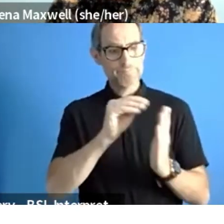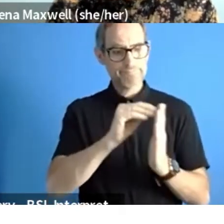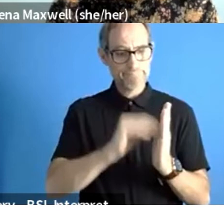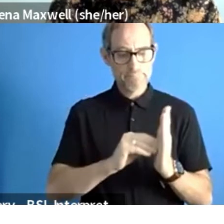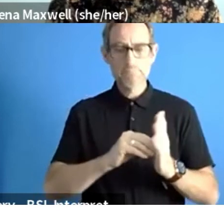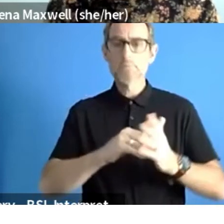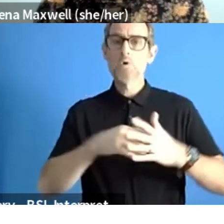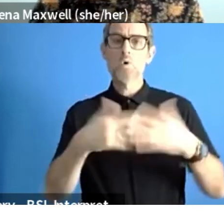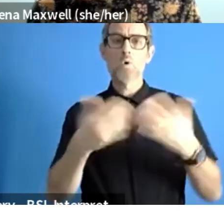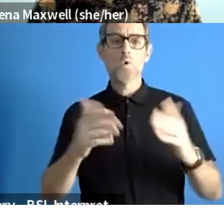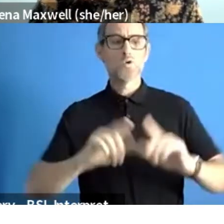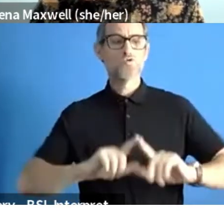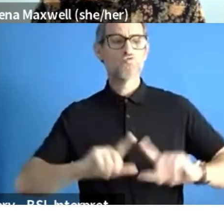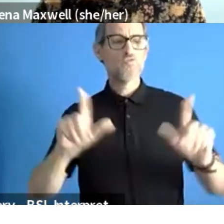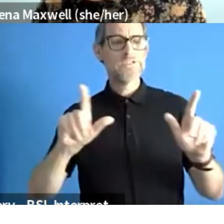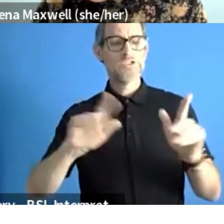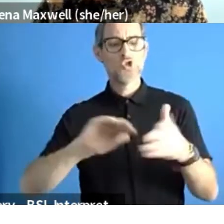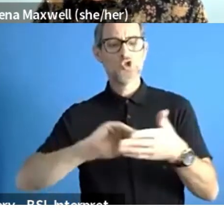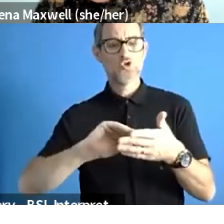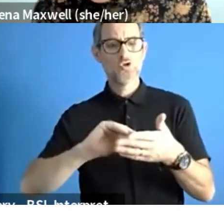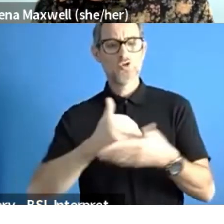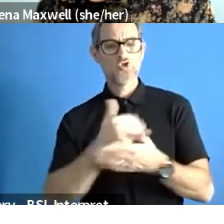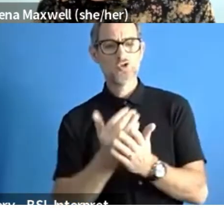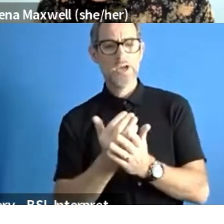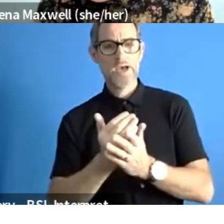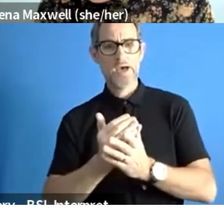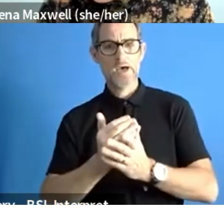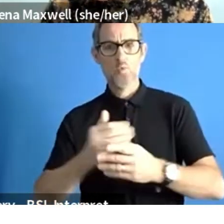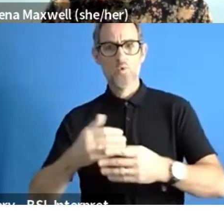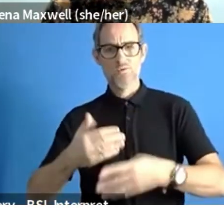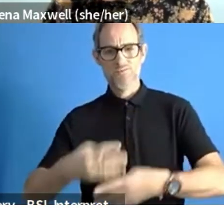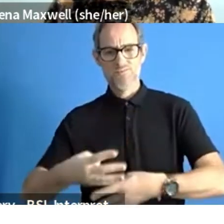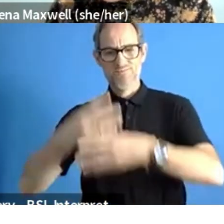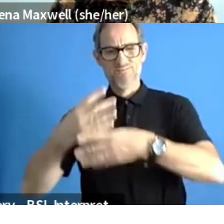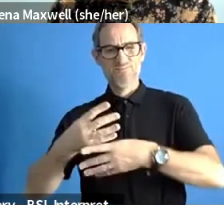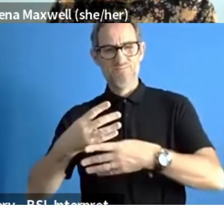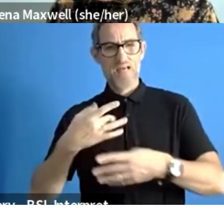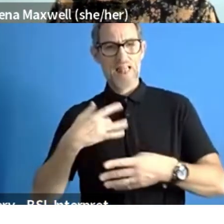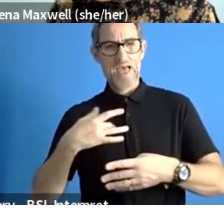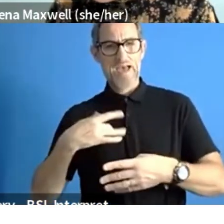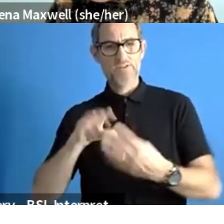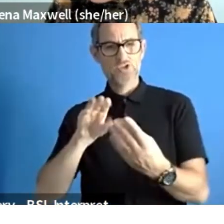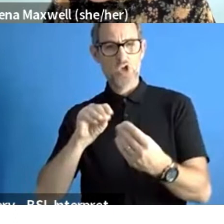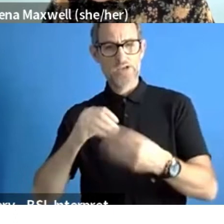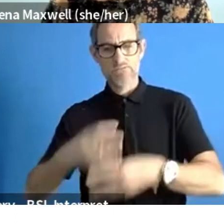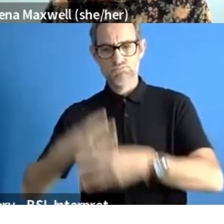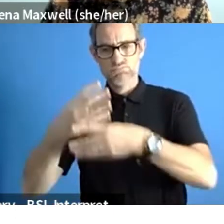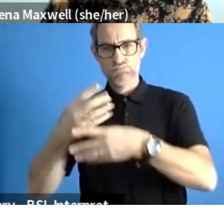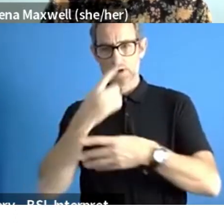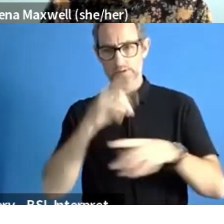chat that people can view documentations with their own screen